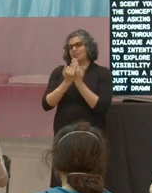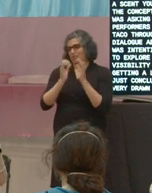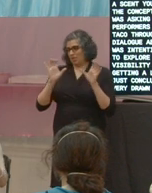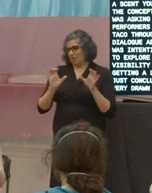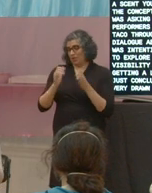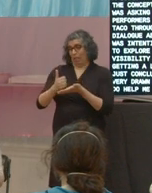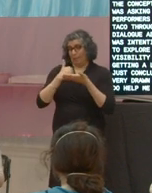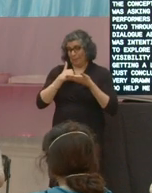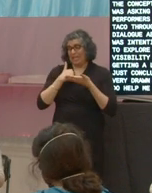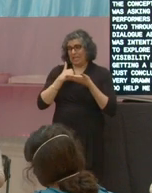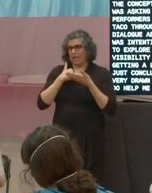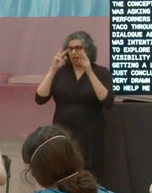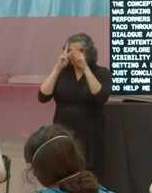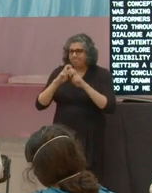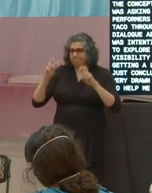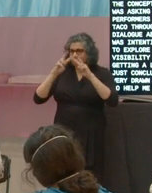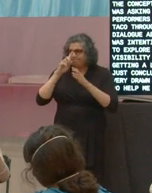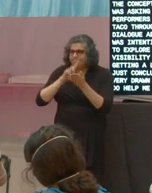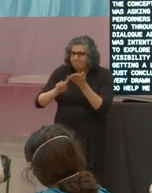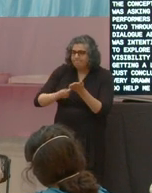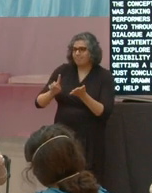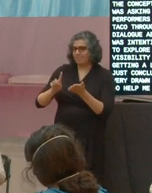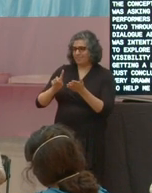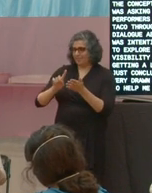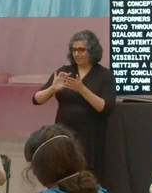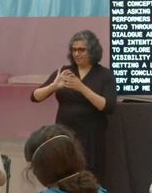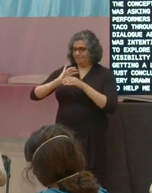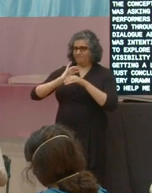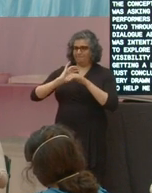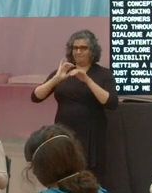help me investigate the structures of the institution